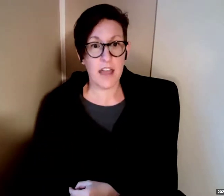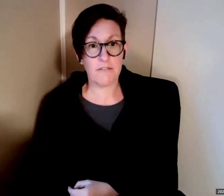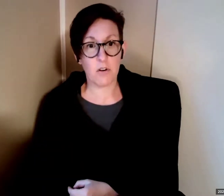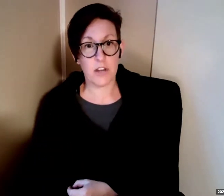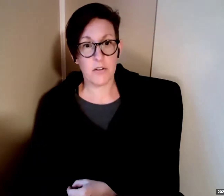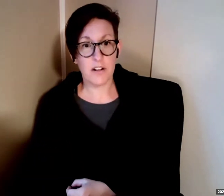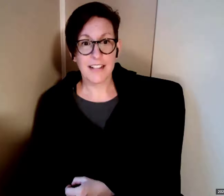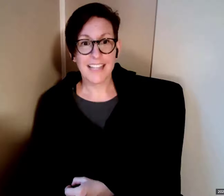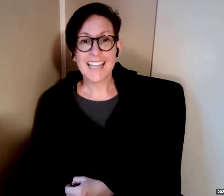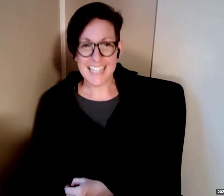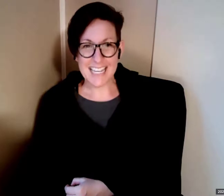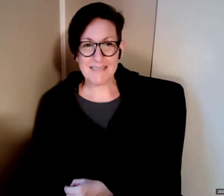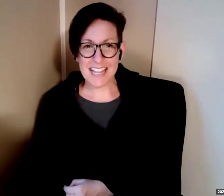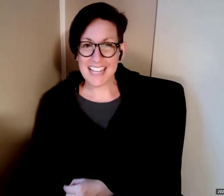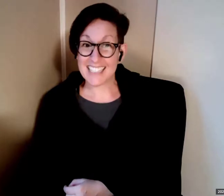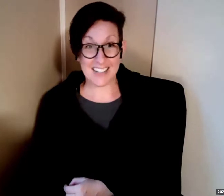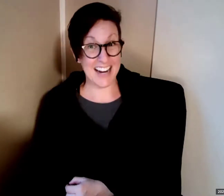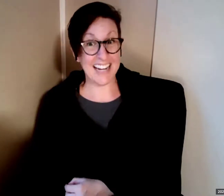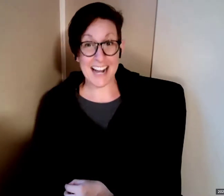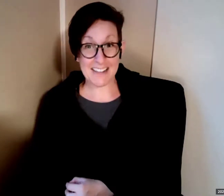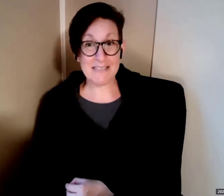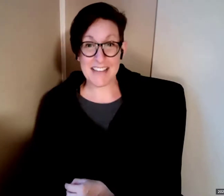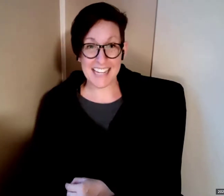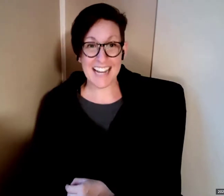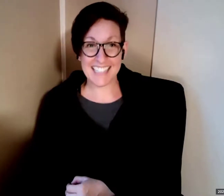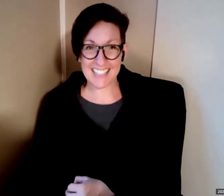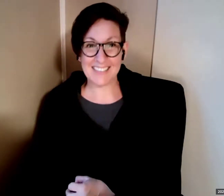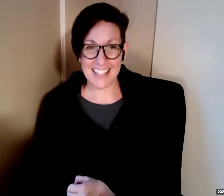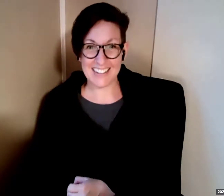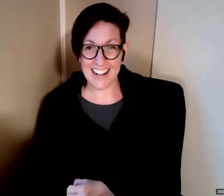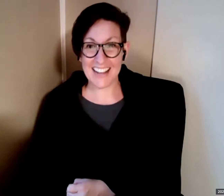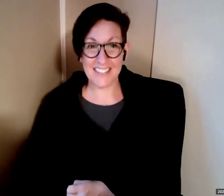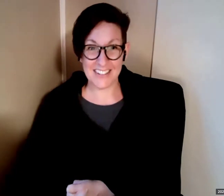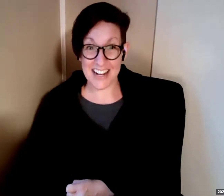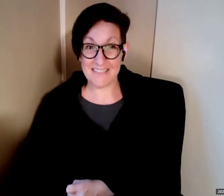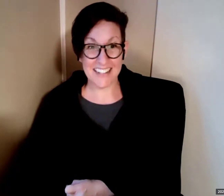that's great. I will be in contact with you and I'll have you come